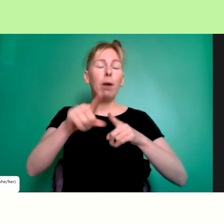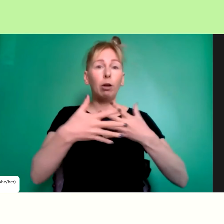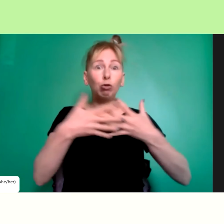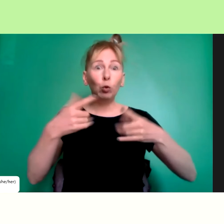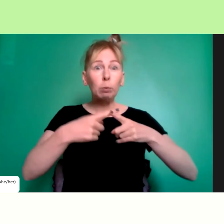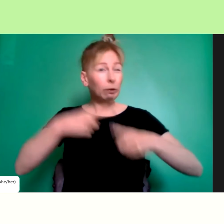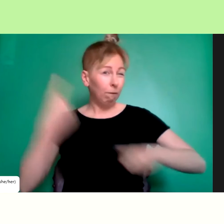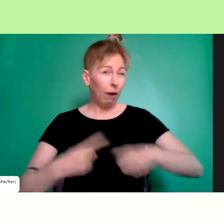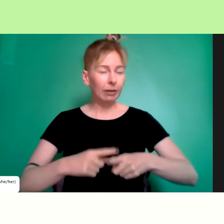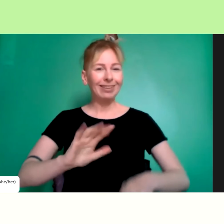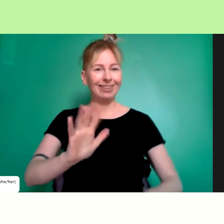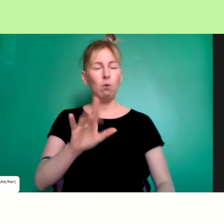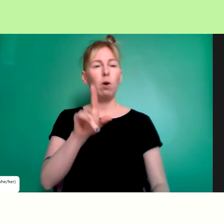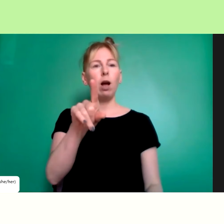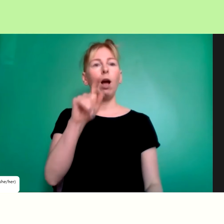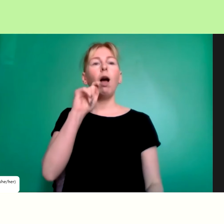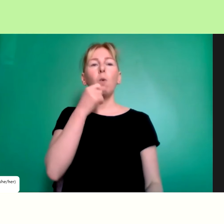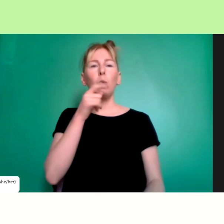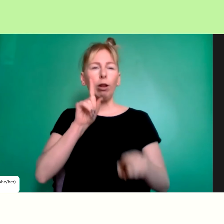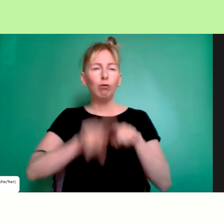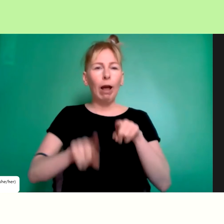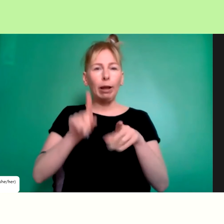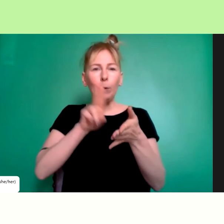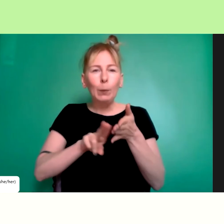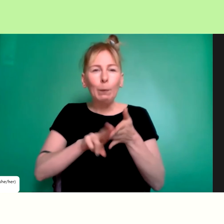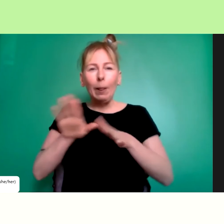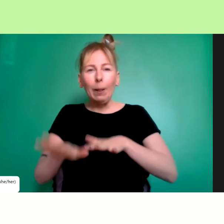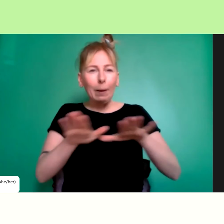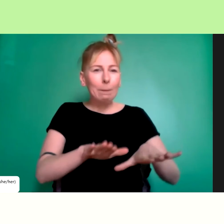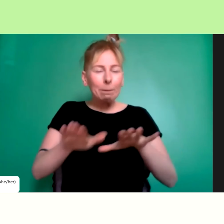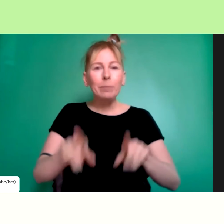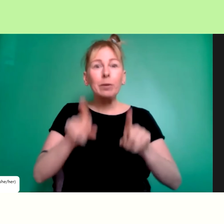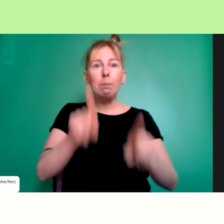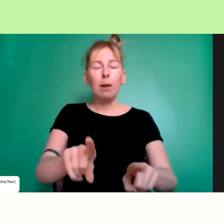say things that are normal, even pace but be concise and not to be rambling.